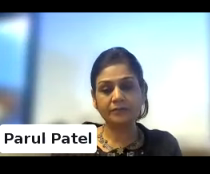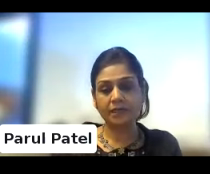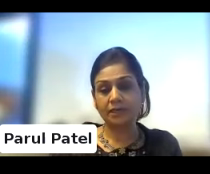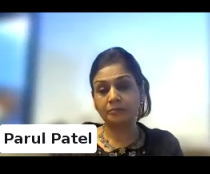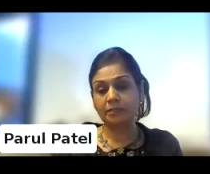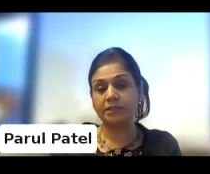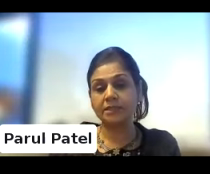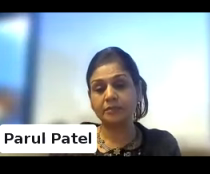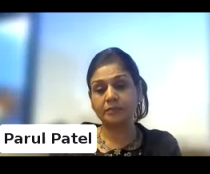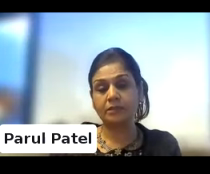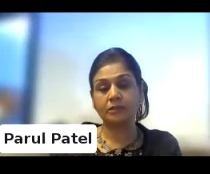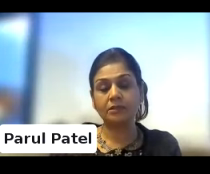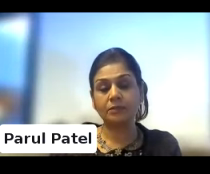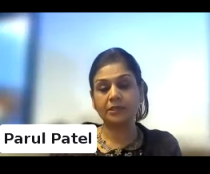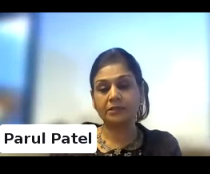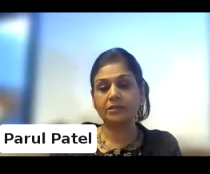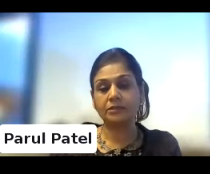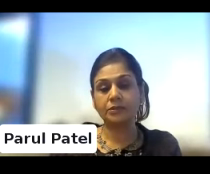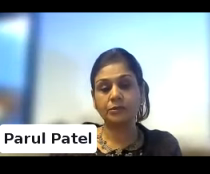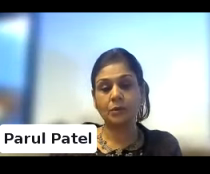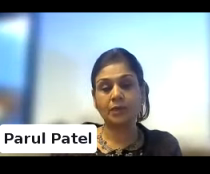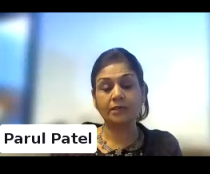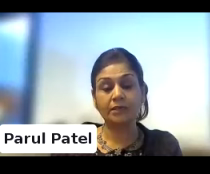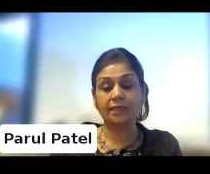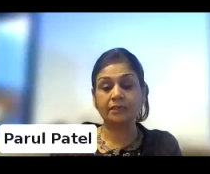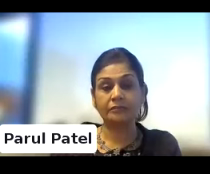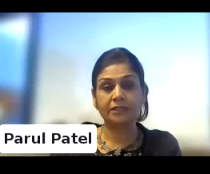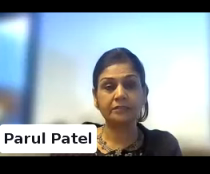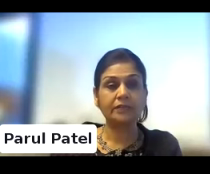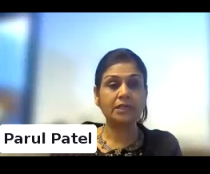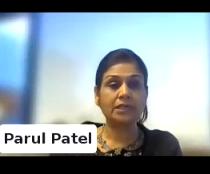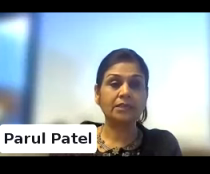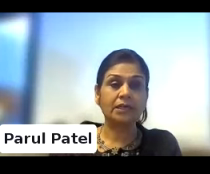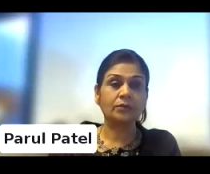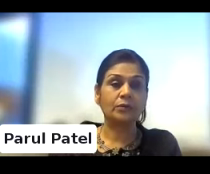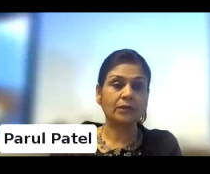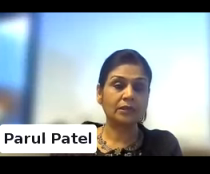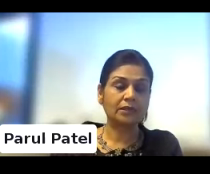If not, please email all your questions to QoL@reeve.org.